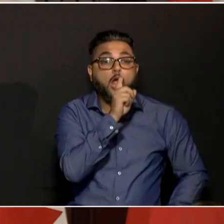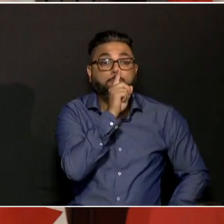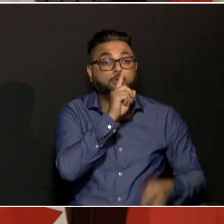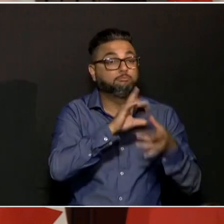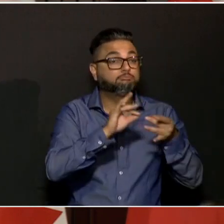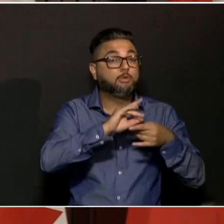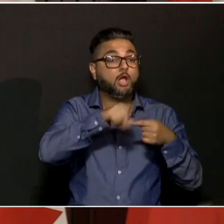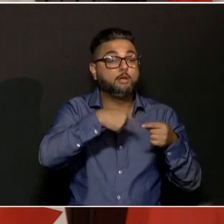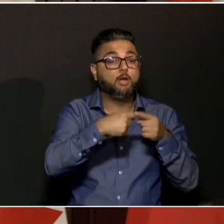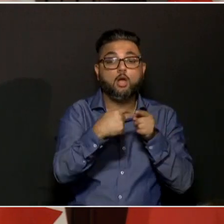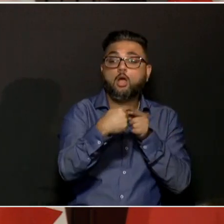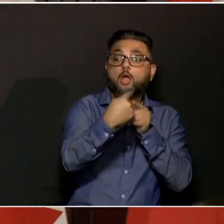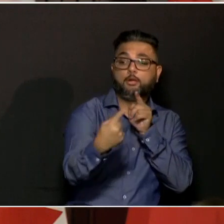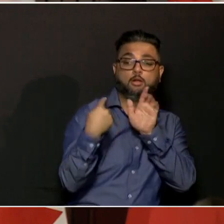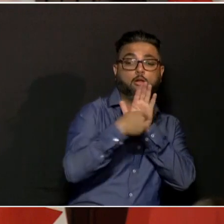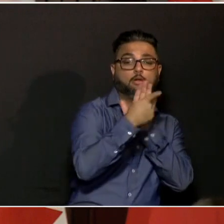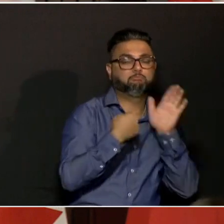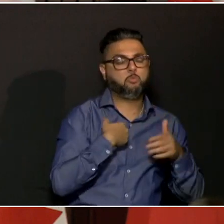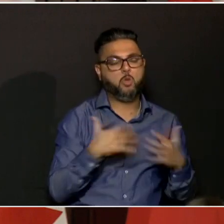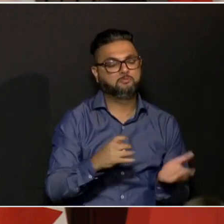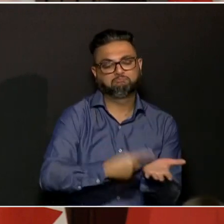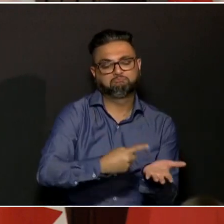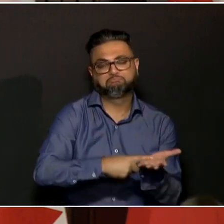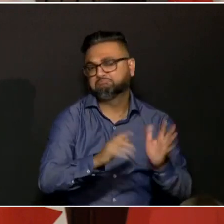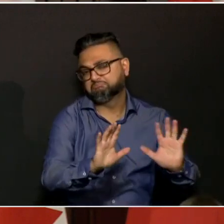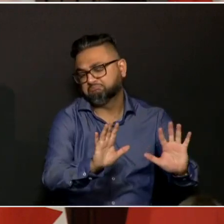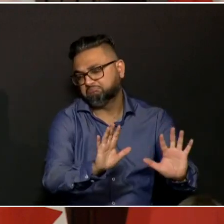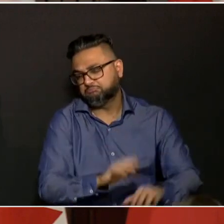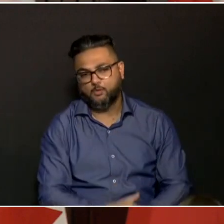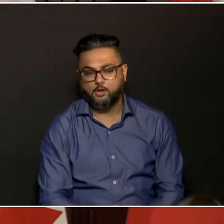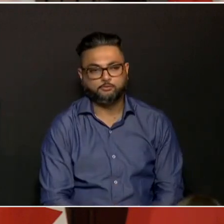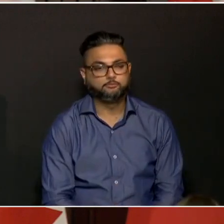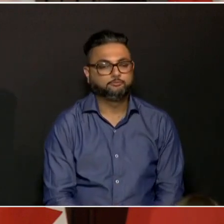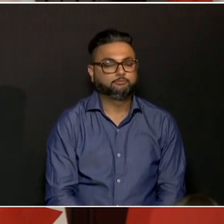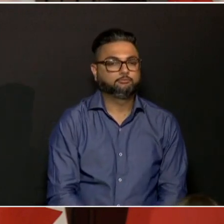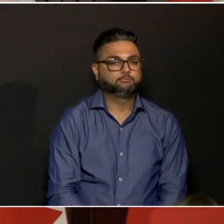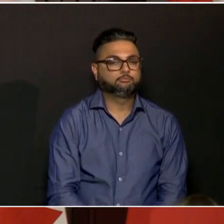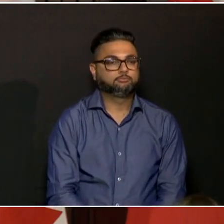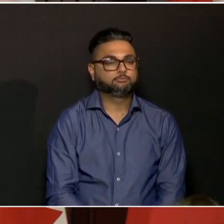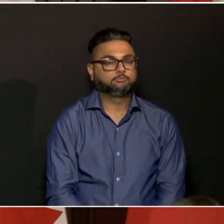We have been transparent. I will comment about what the opposition is doing. Follow-up.